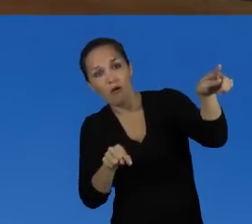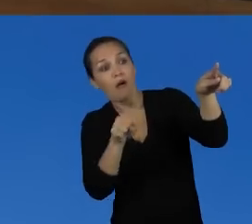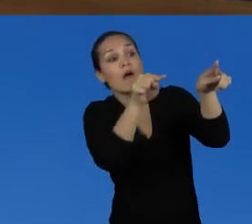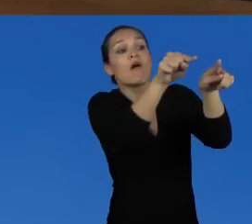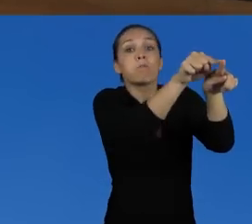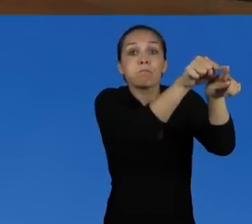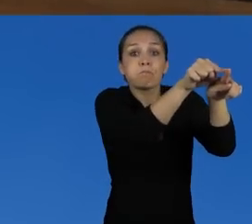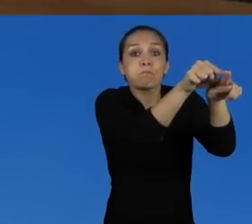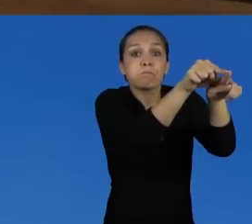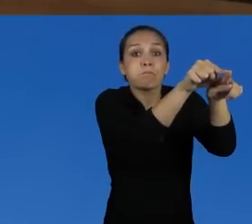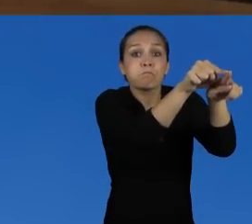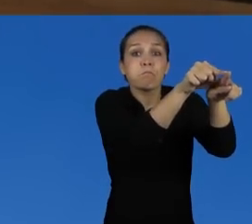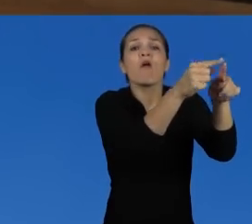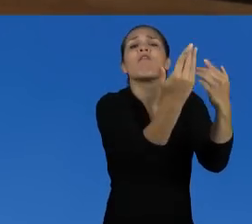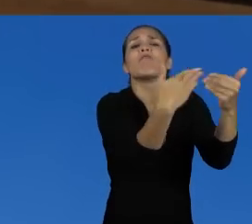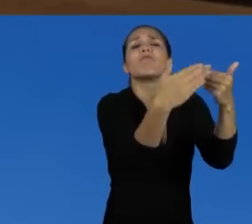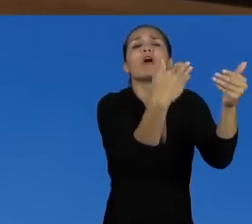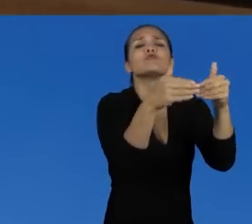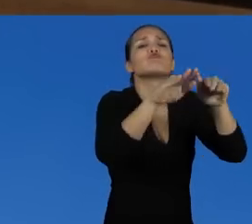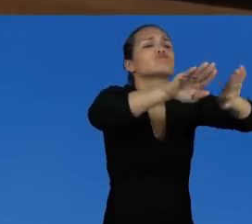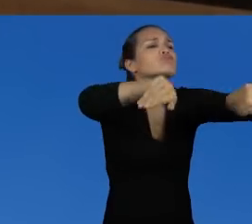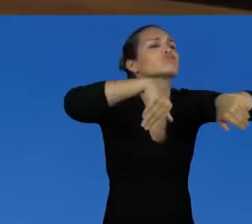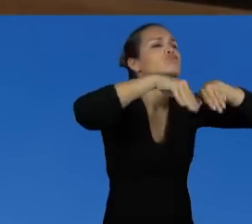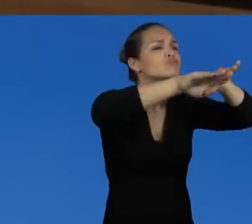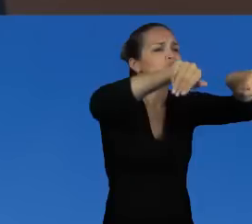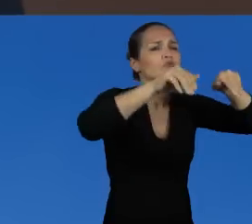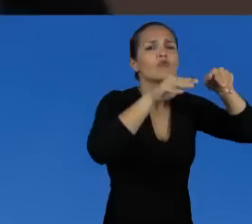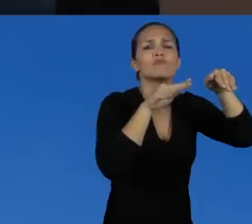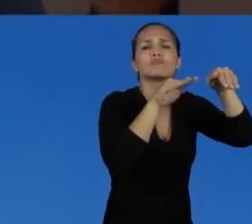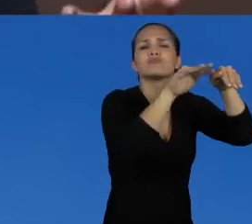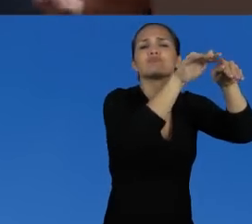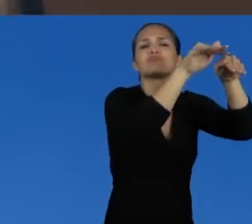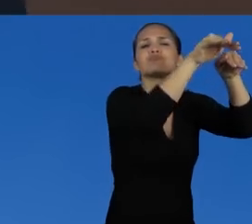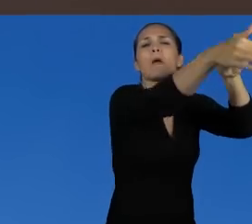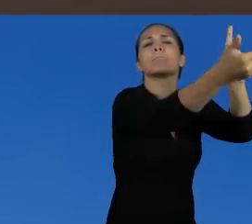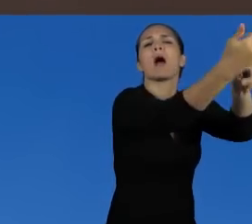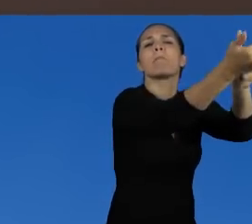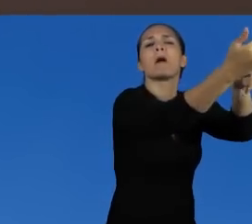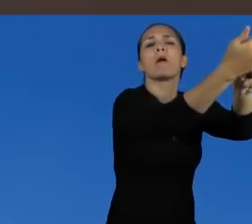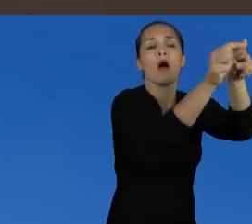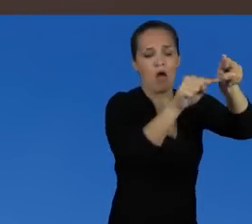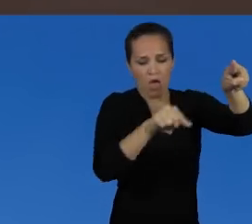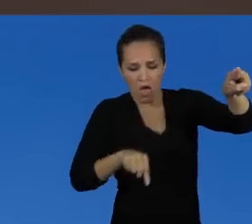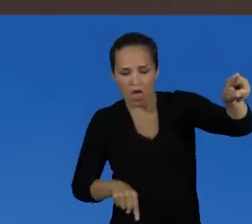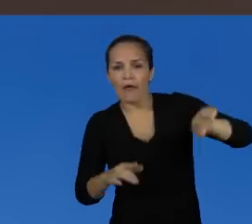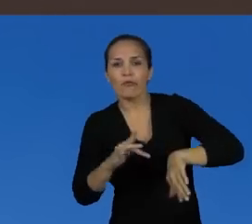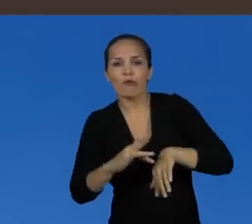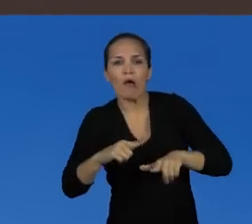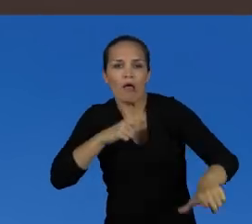Those who are born upstream may float, the current pulls them And those who are born downstream